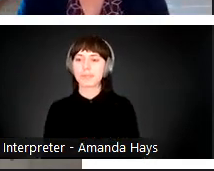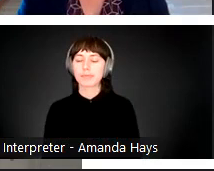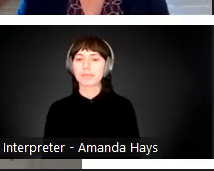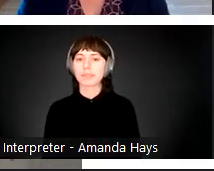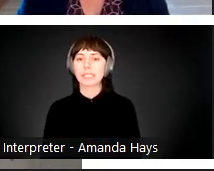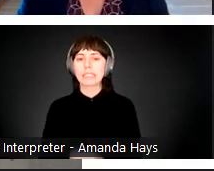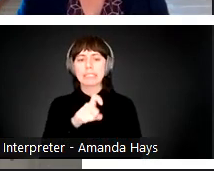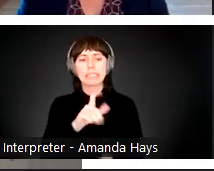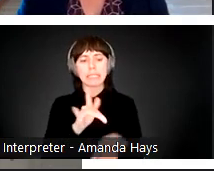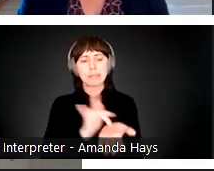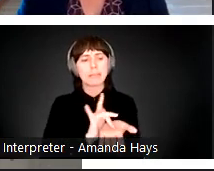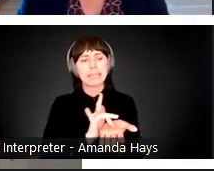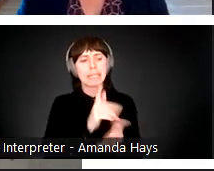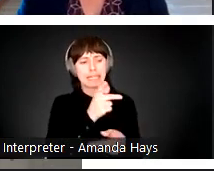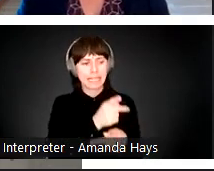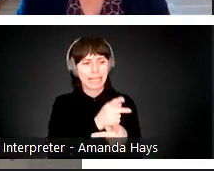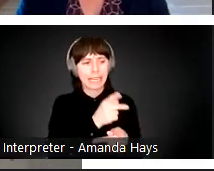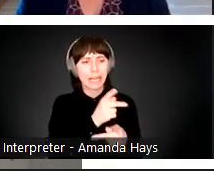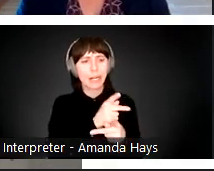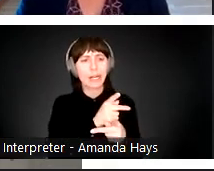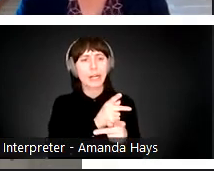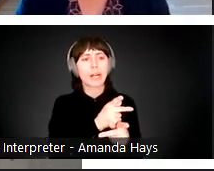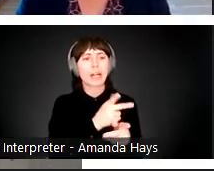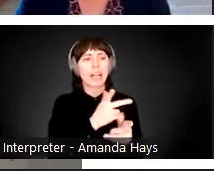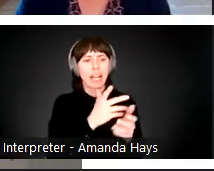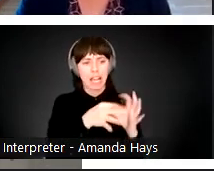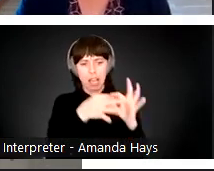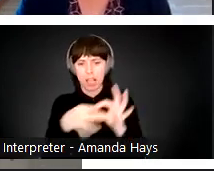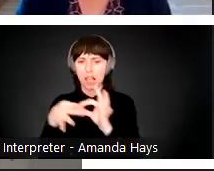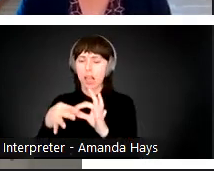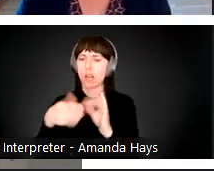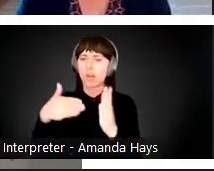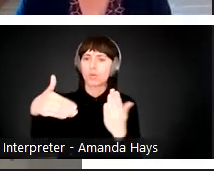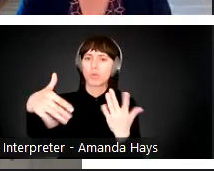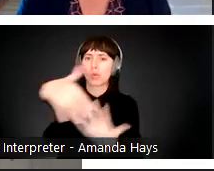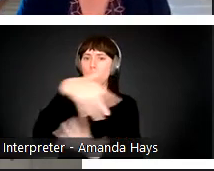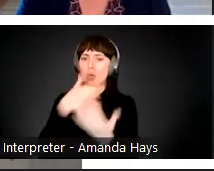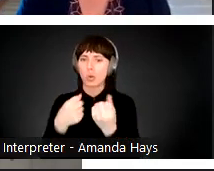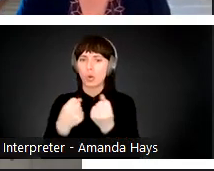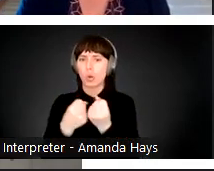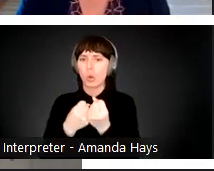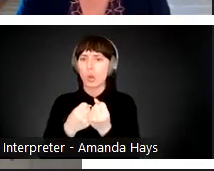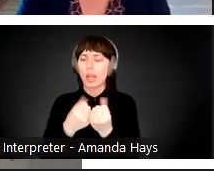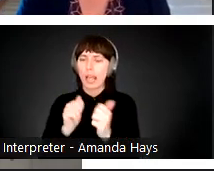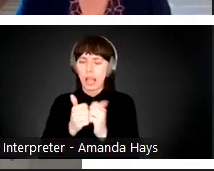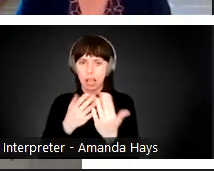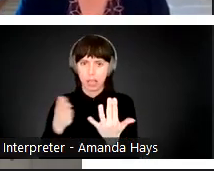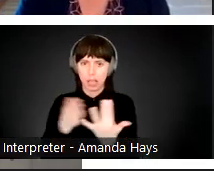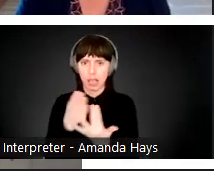really the social model of disability- and navigating identity is difficult in